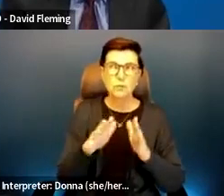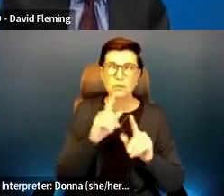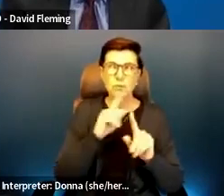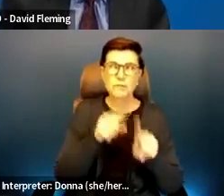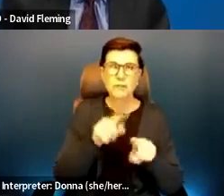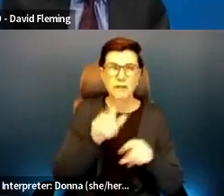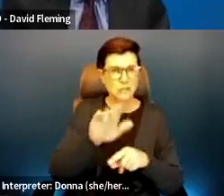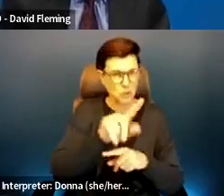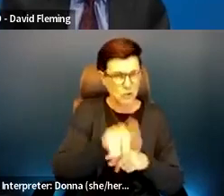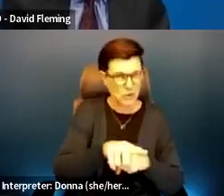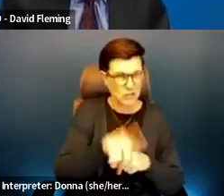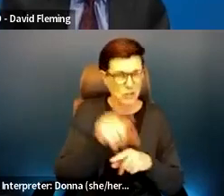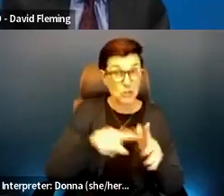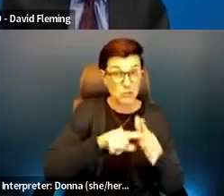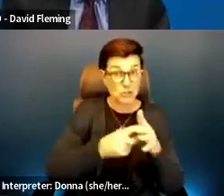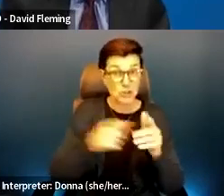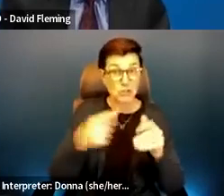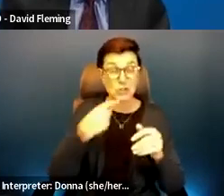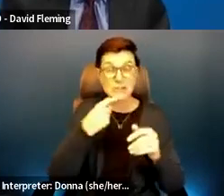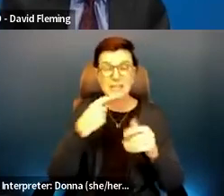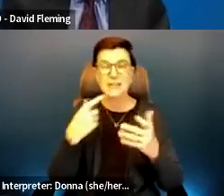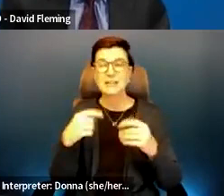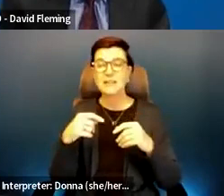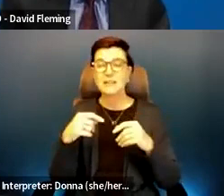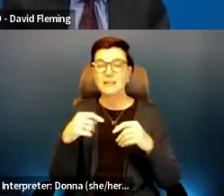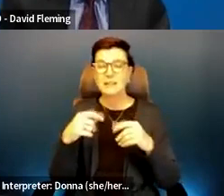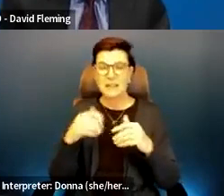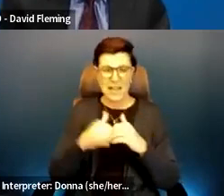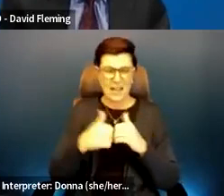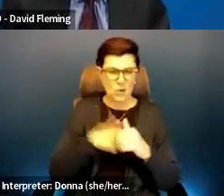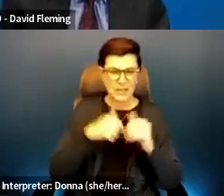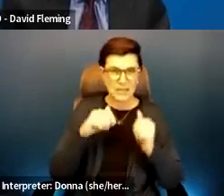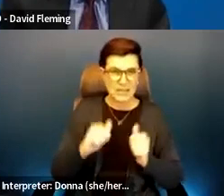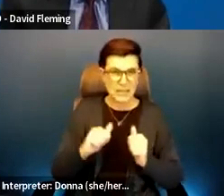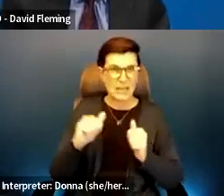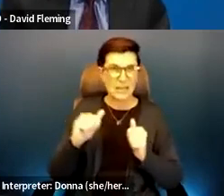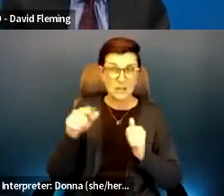was how do you minimize the burden on the states and locals that are grantees that are receiving this funding?